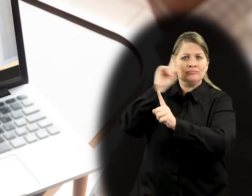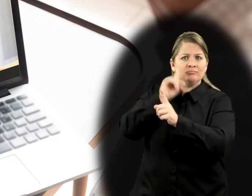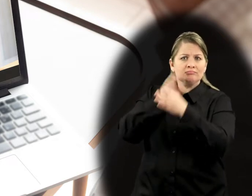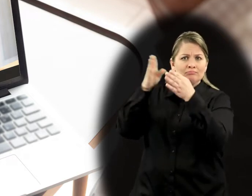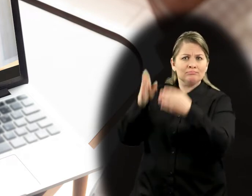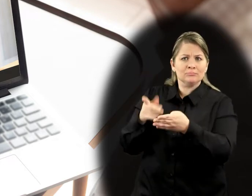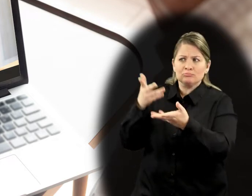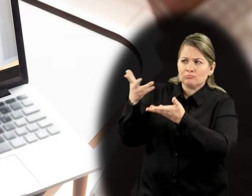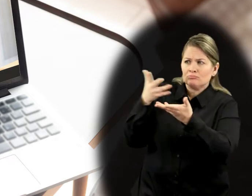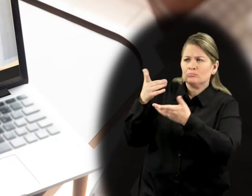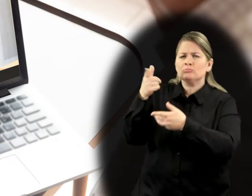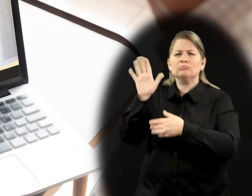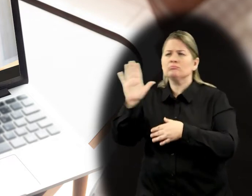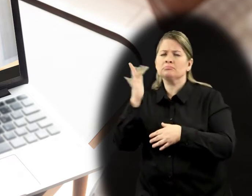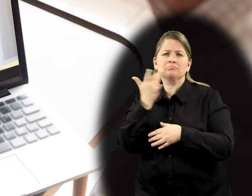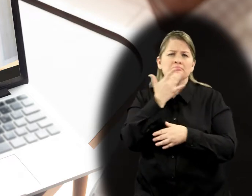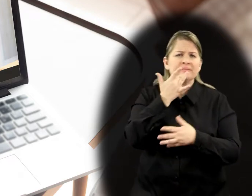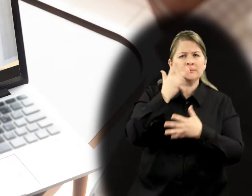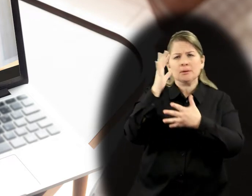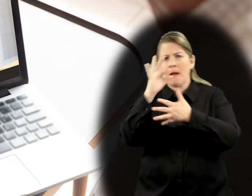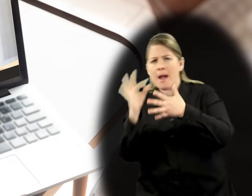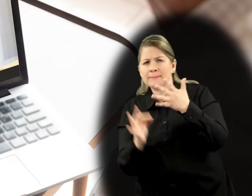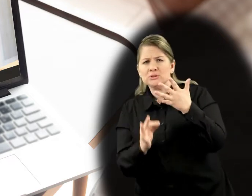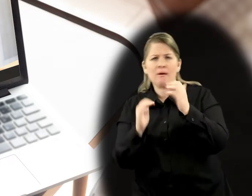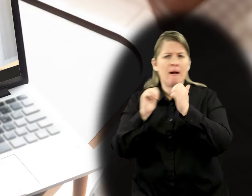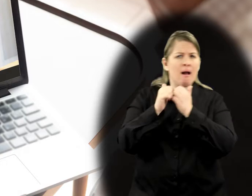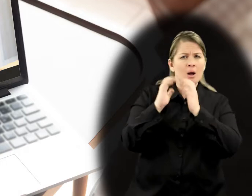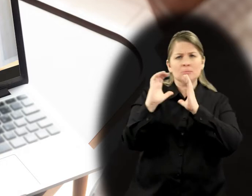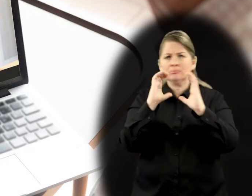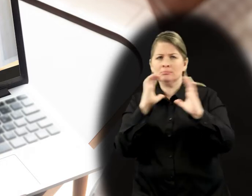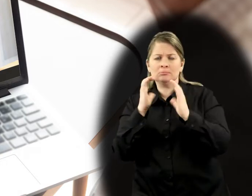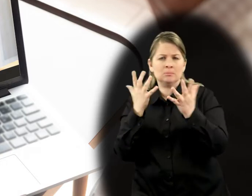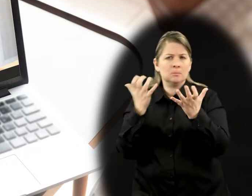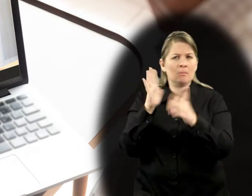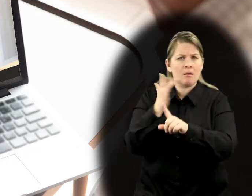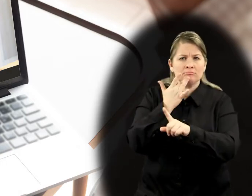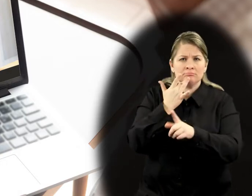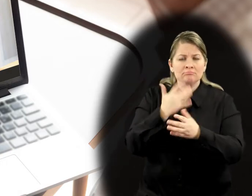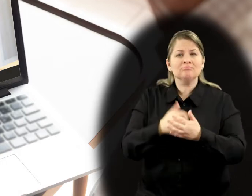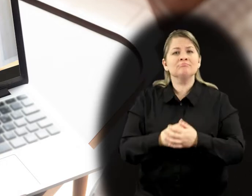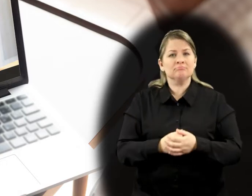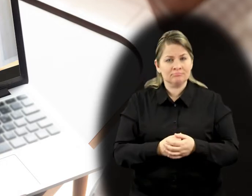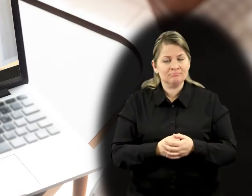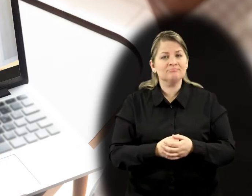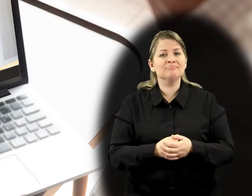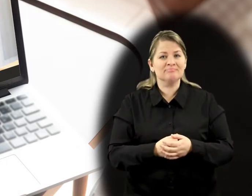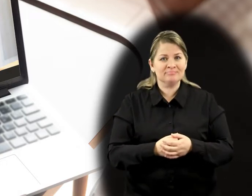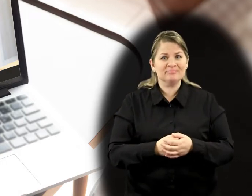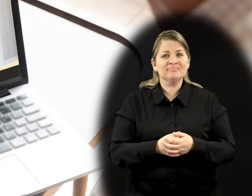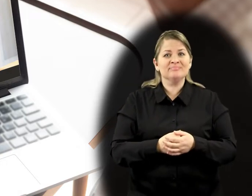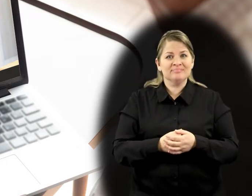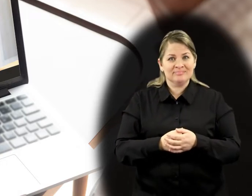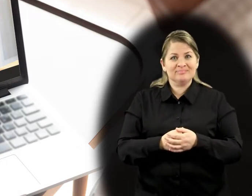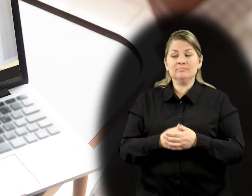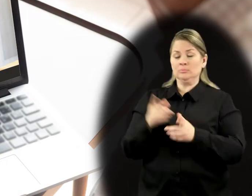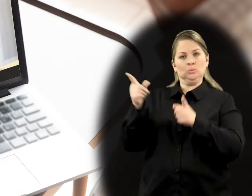You and the person who is deaf should work together to determine what is the best option for the situation.